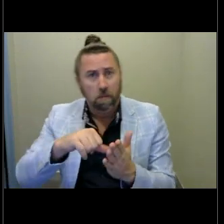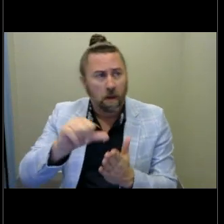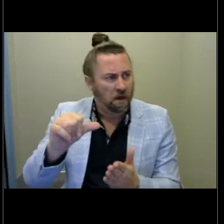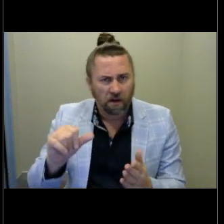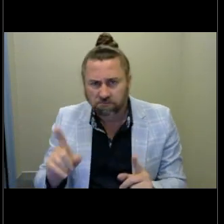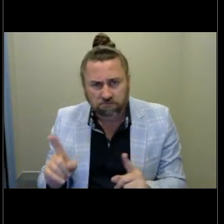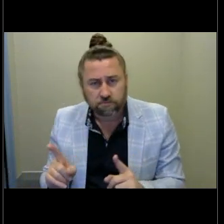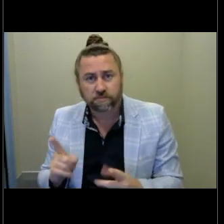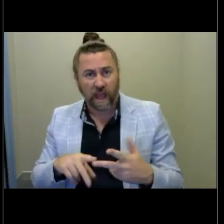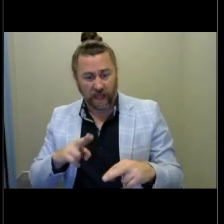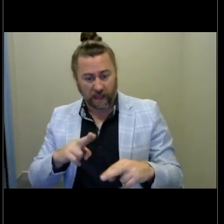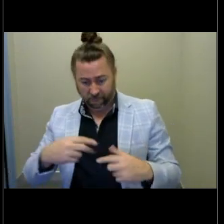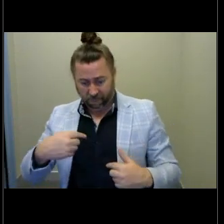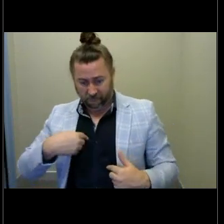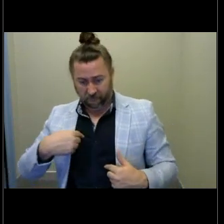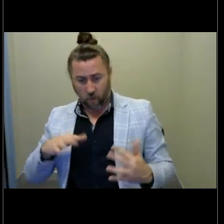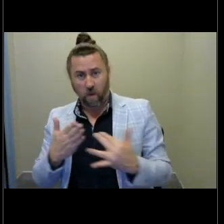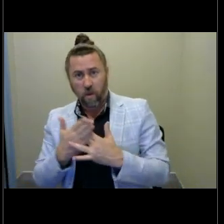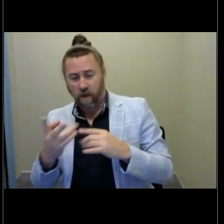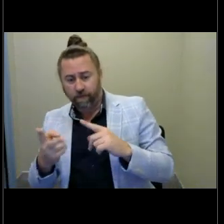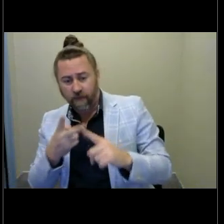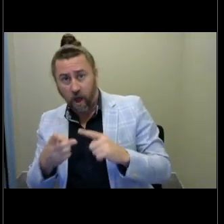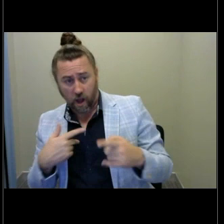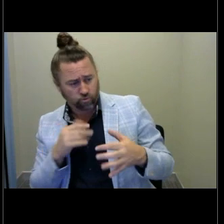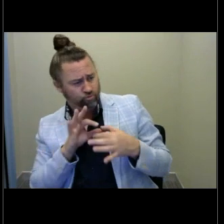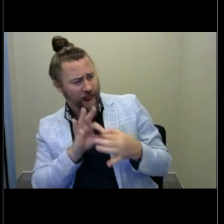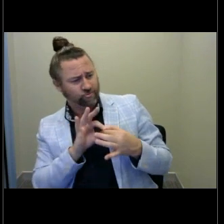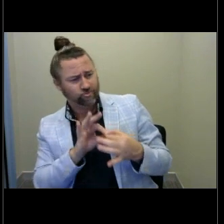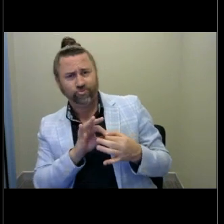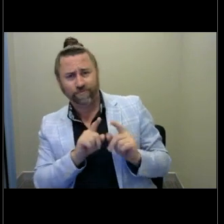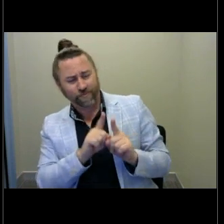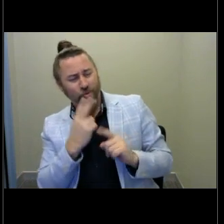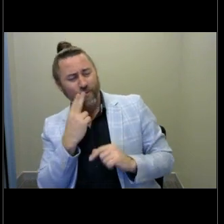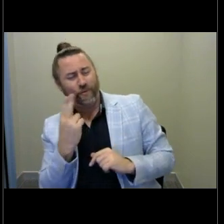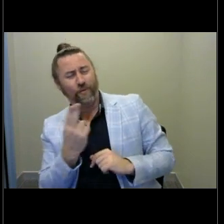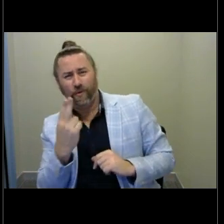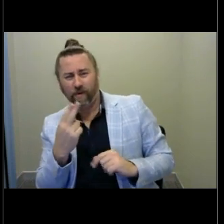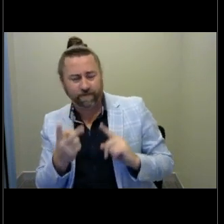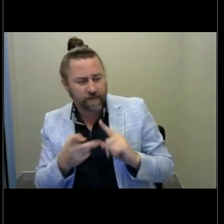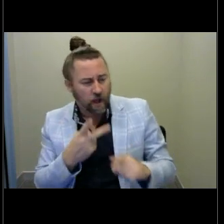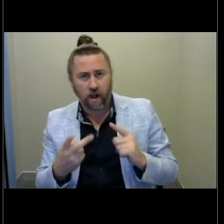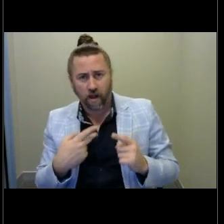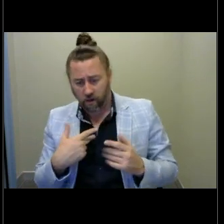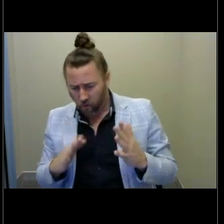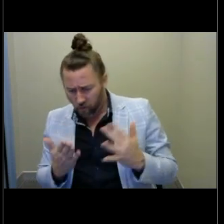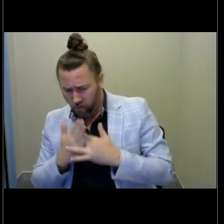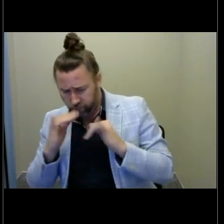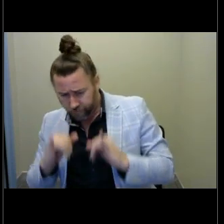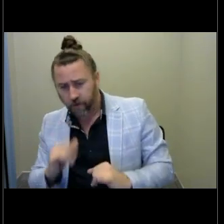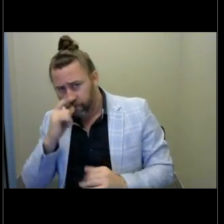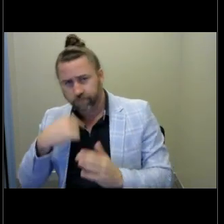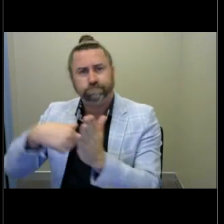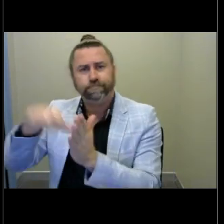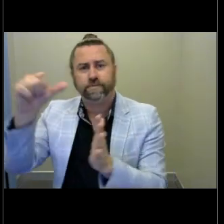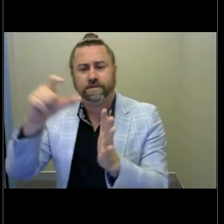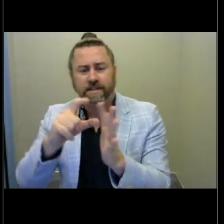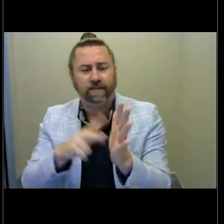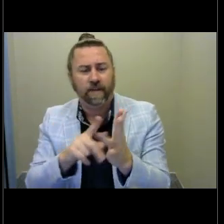or have experienced violence in a relationship. So the typical things you would see is people who have been in an intimate personal relationship,